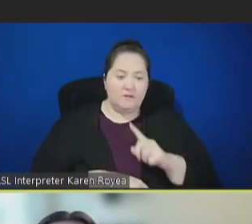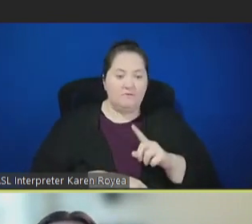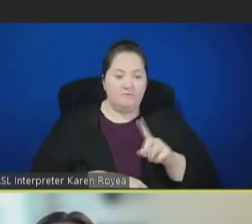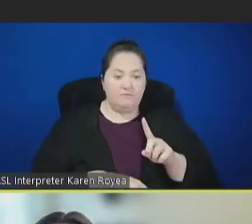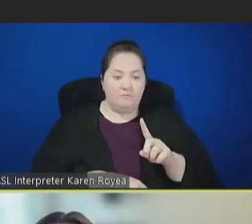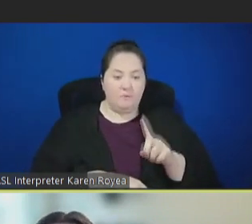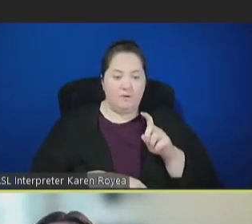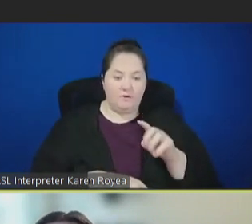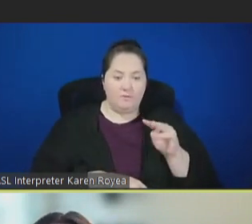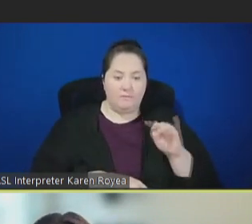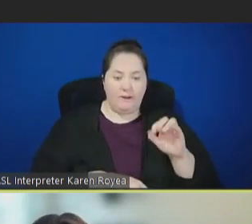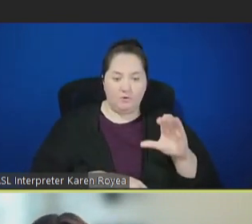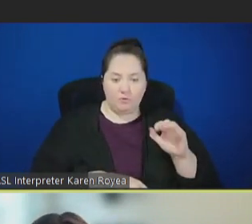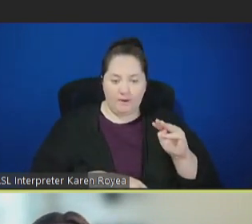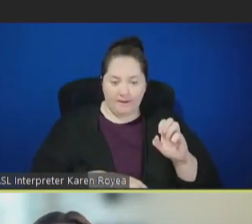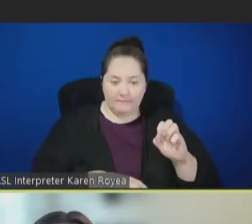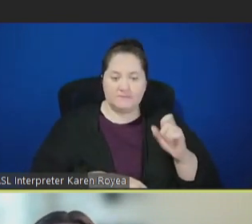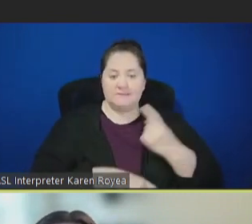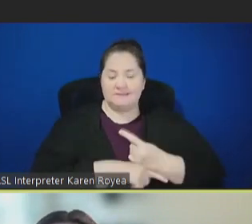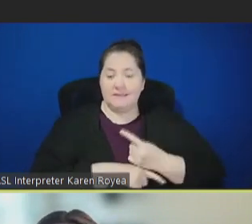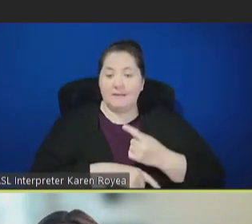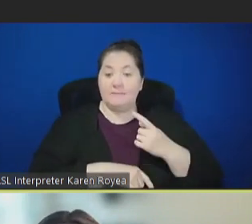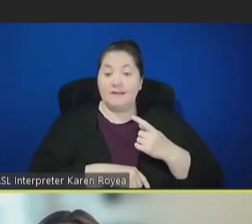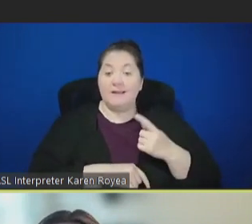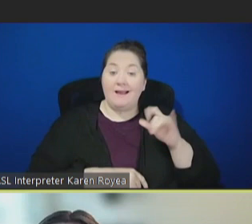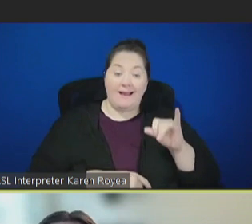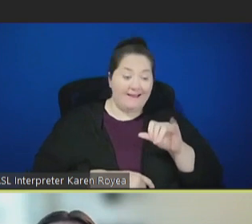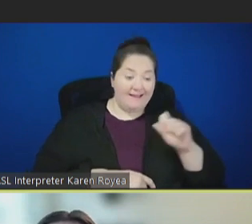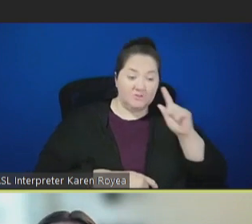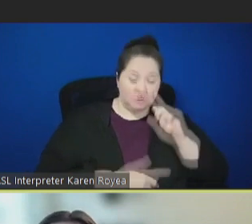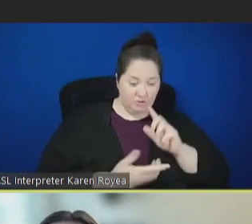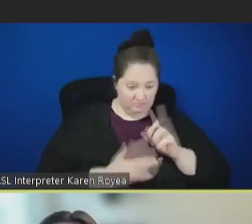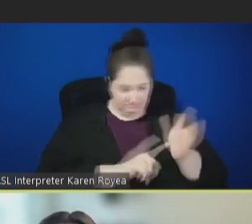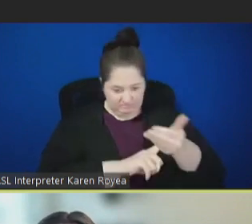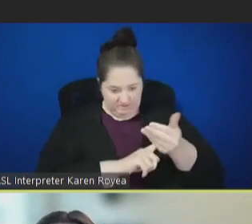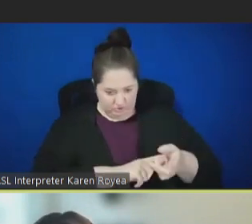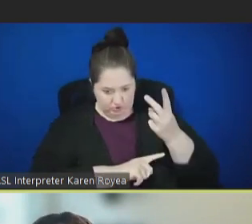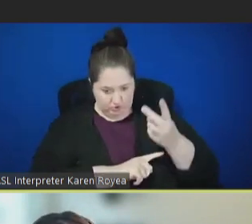flag this as a duplicate entry and delete one dose, which can make patient records,